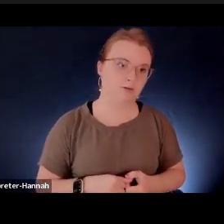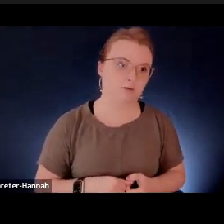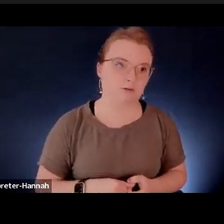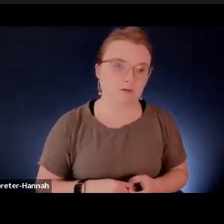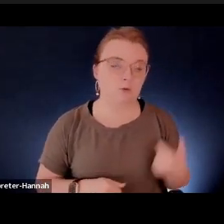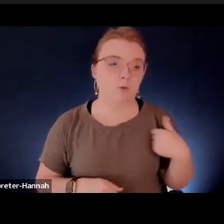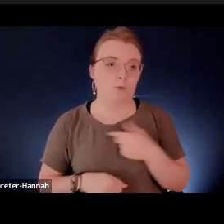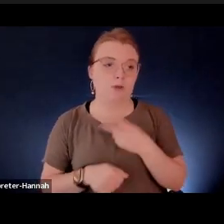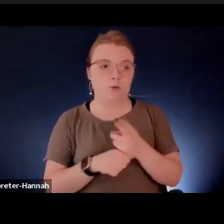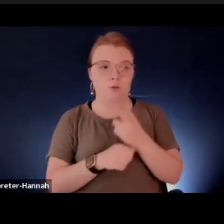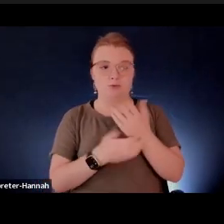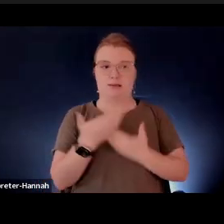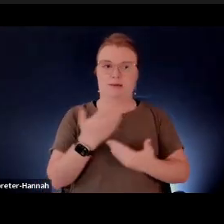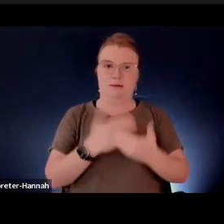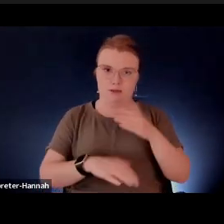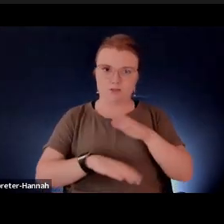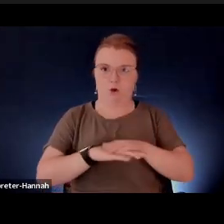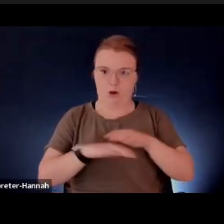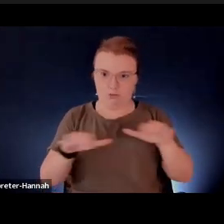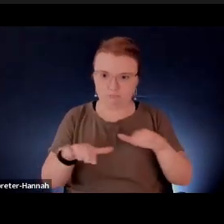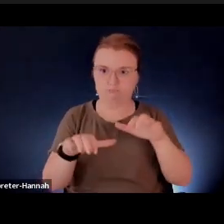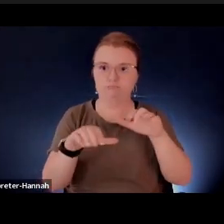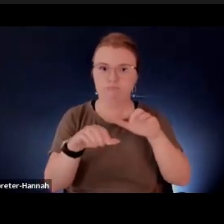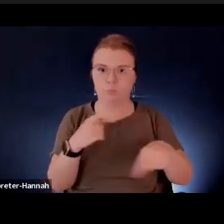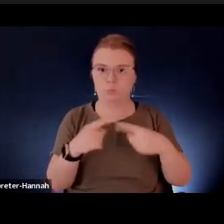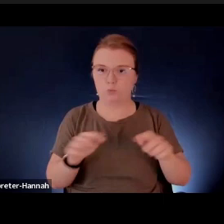We use hands-on when we can, so hands-on activities.